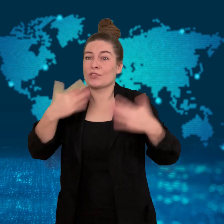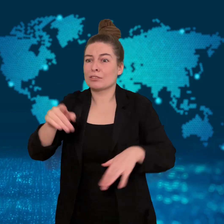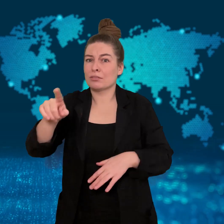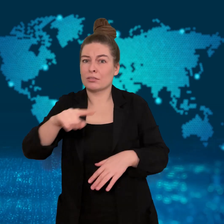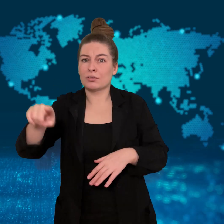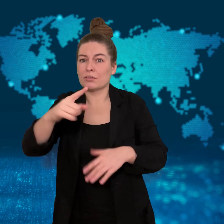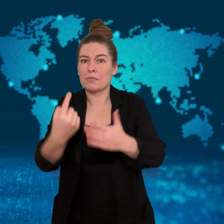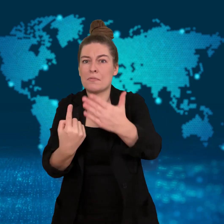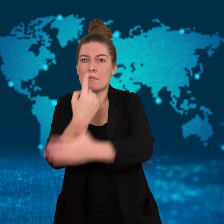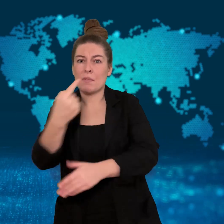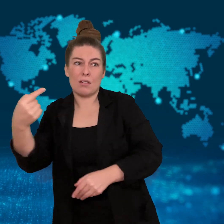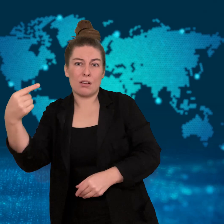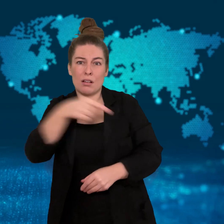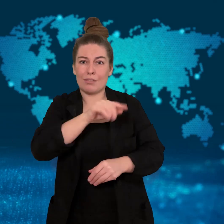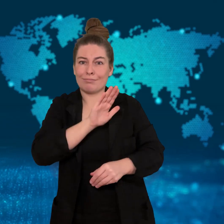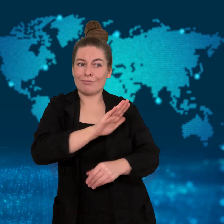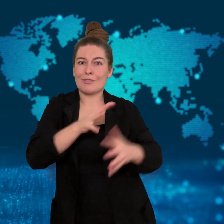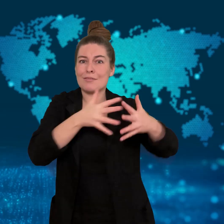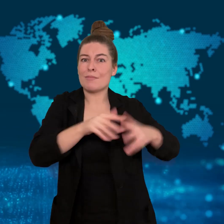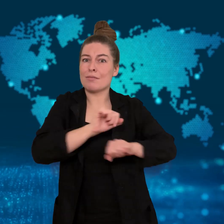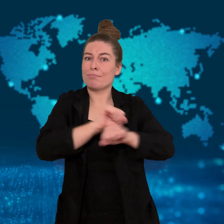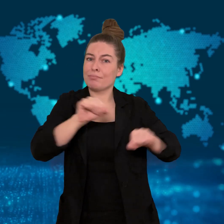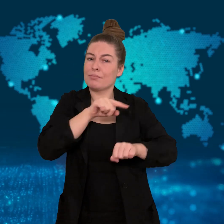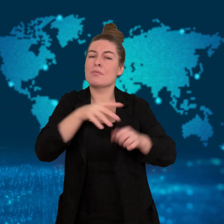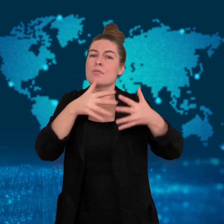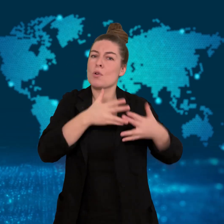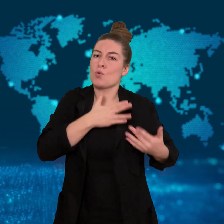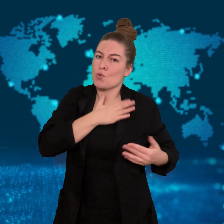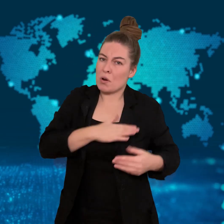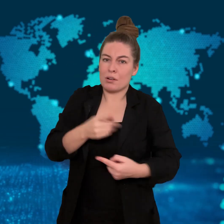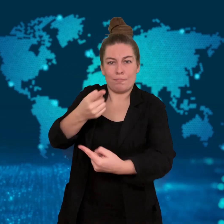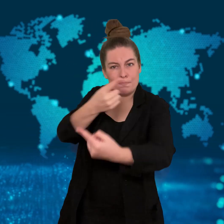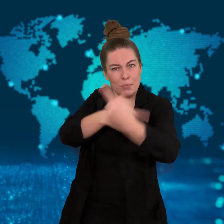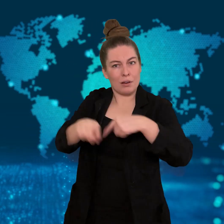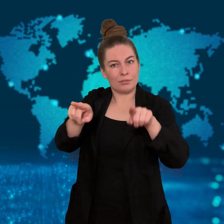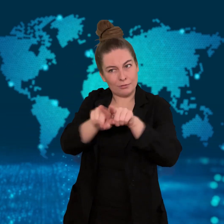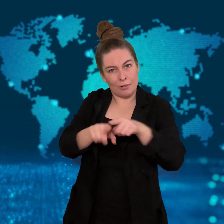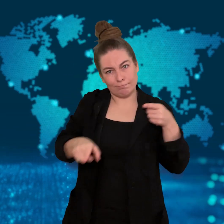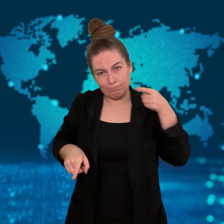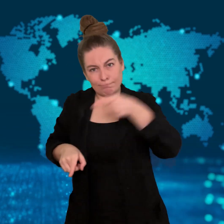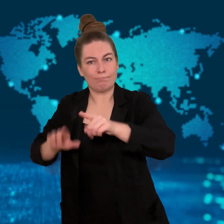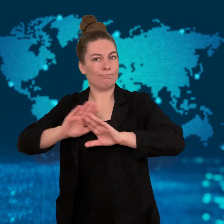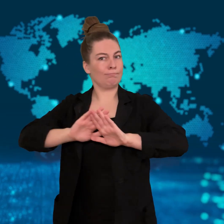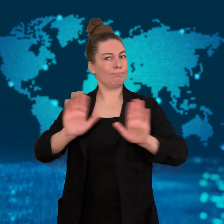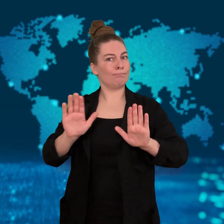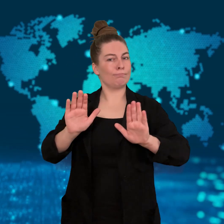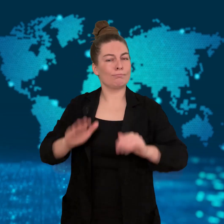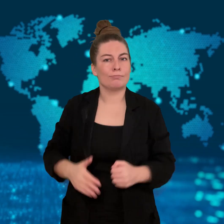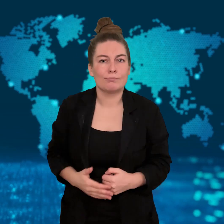The US launched its air assault on several sites in Iraq and Syria.